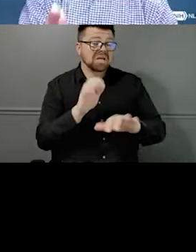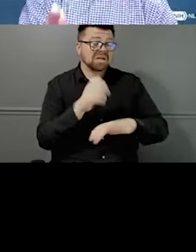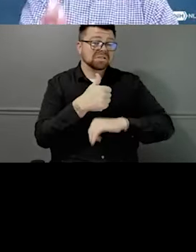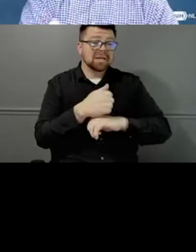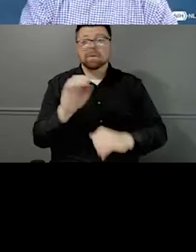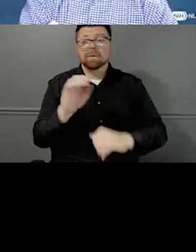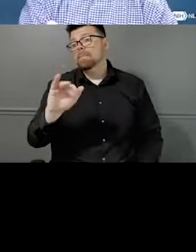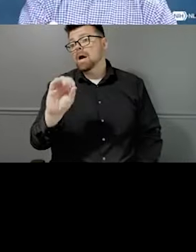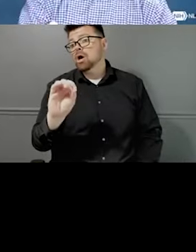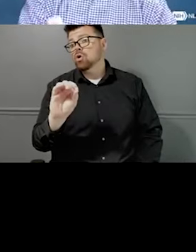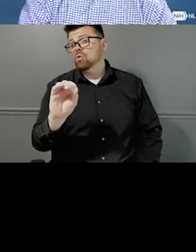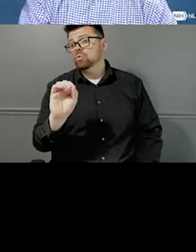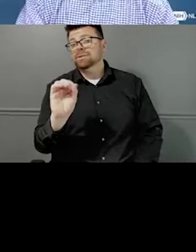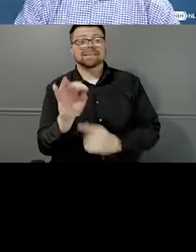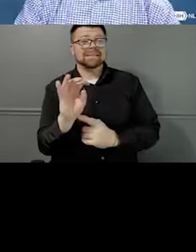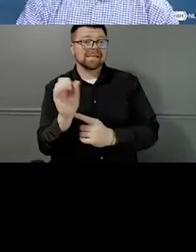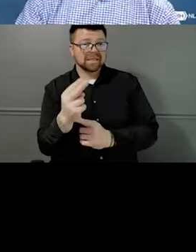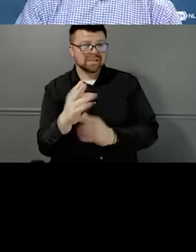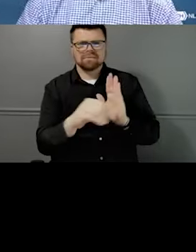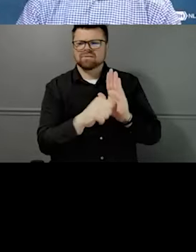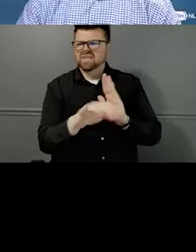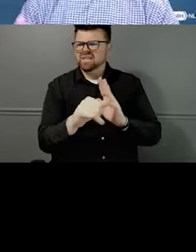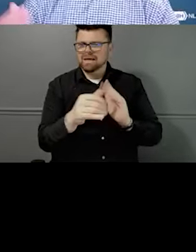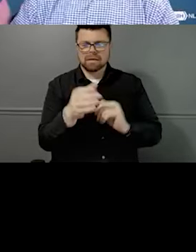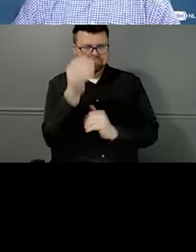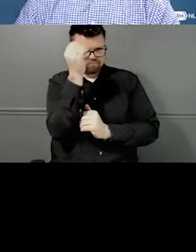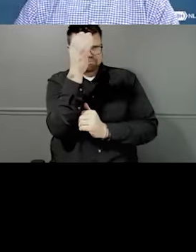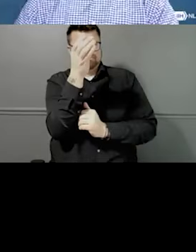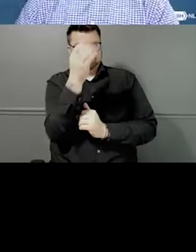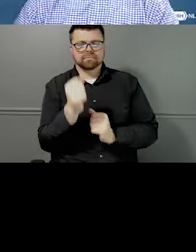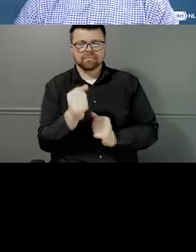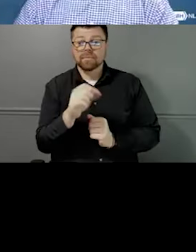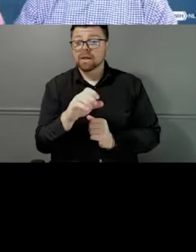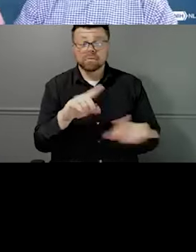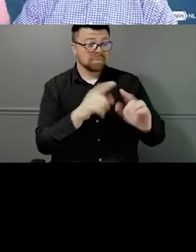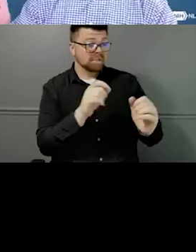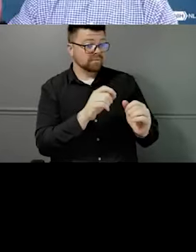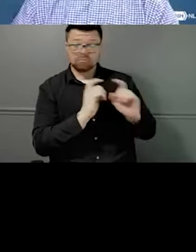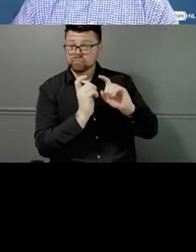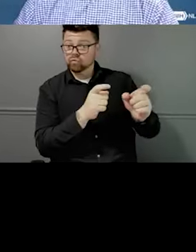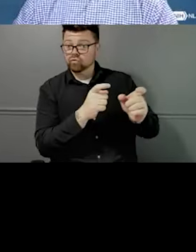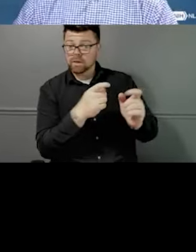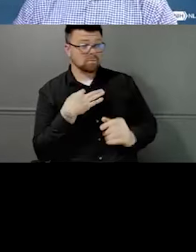that highlights that competency. If they have a different grant they're applying for, that's more clinical in nature,